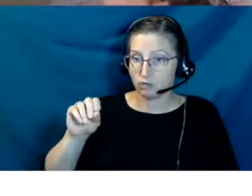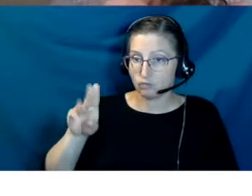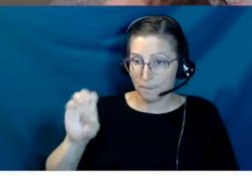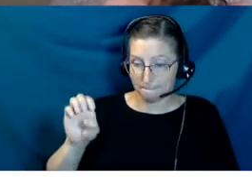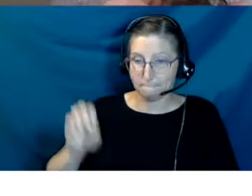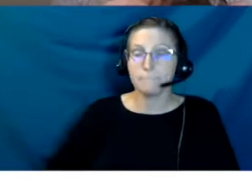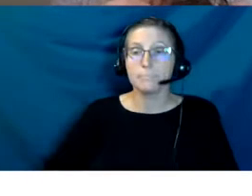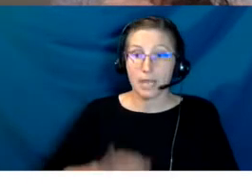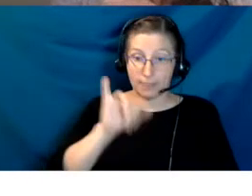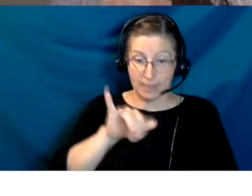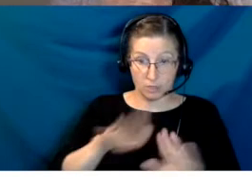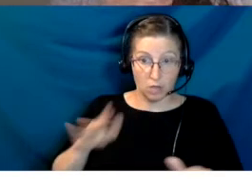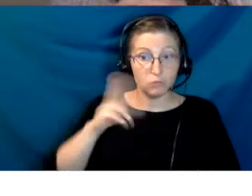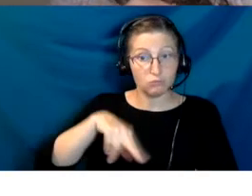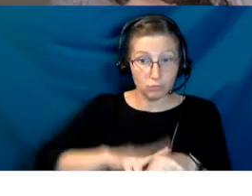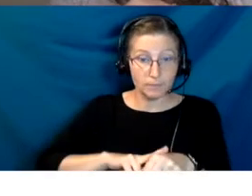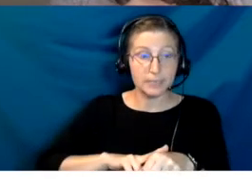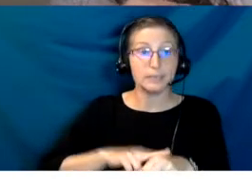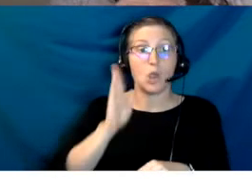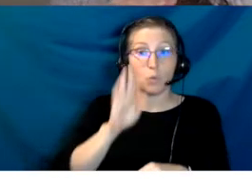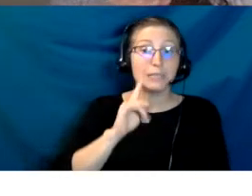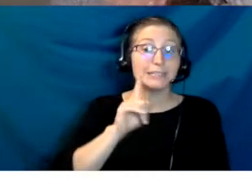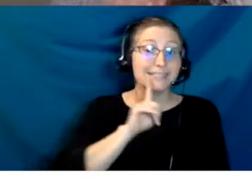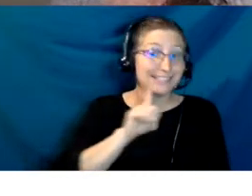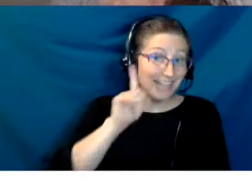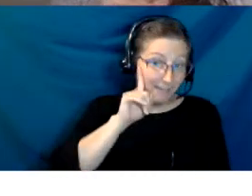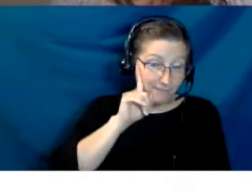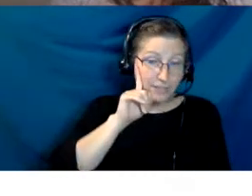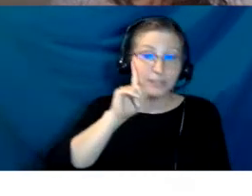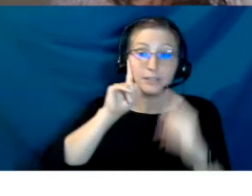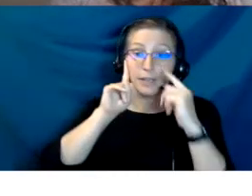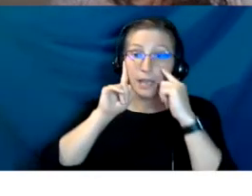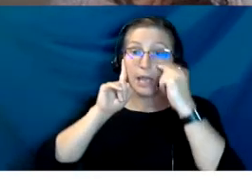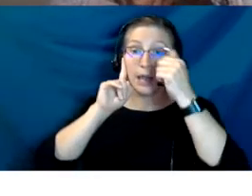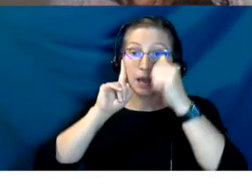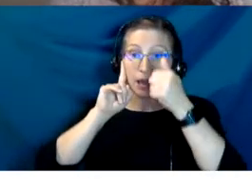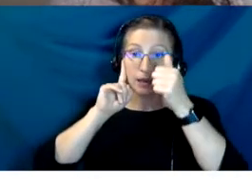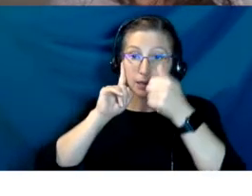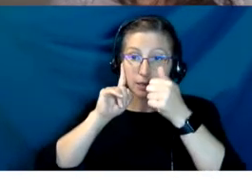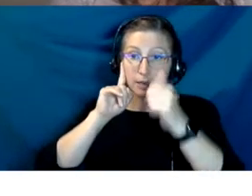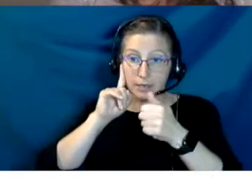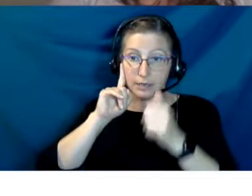their vision, or there'll be blind and progressively lose their hearing. And so this would qualify